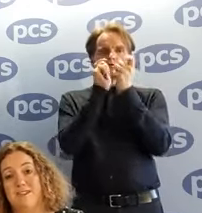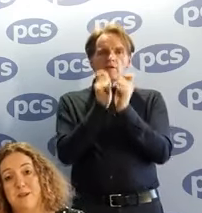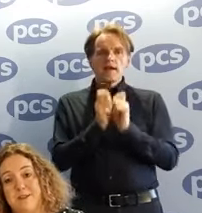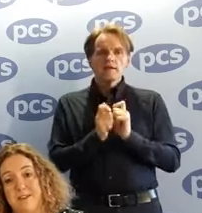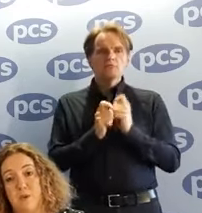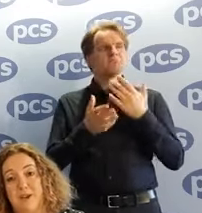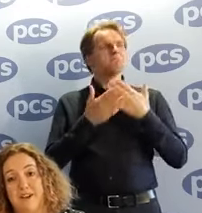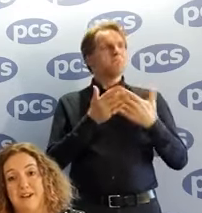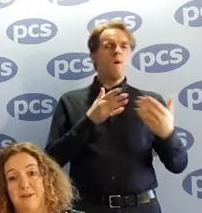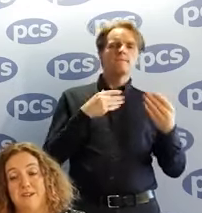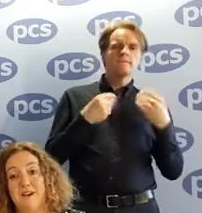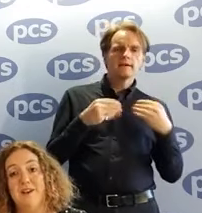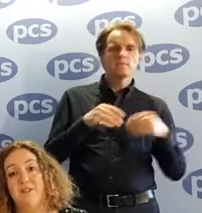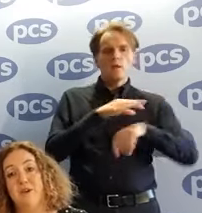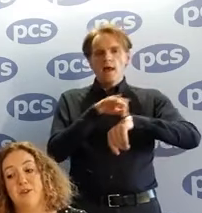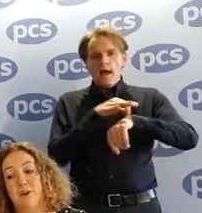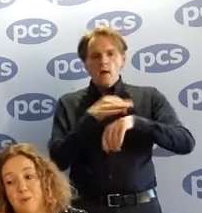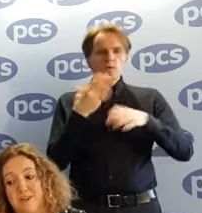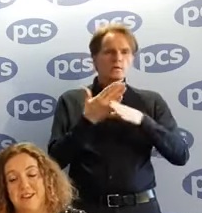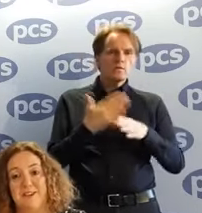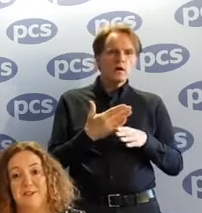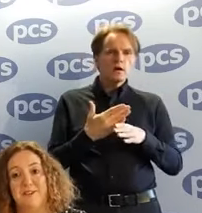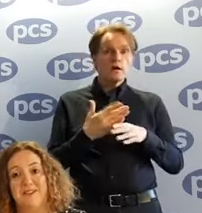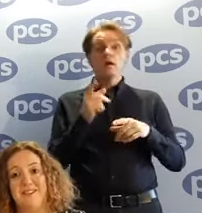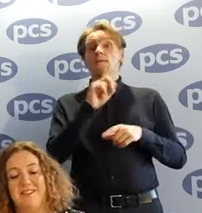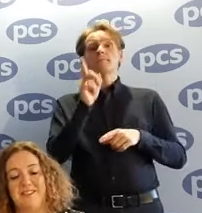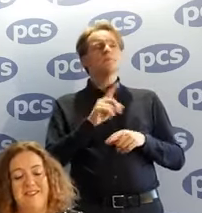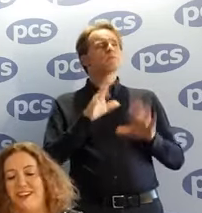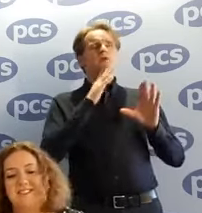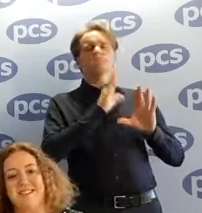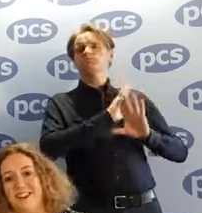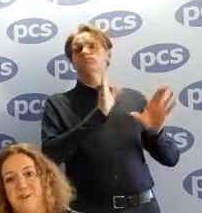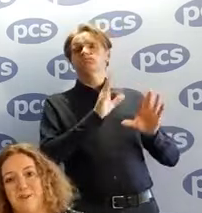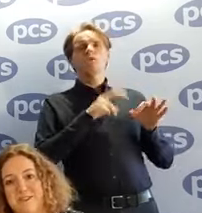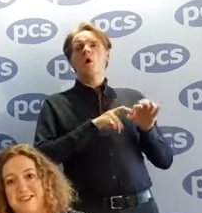flexibility over working hours for those that opted out, that isn't now on the